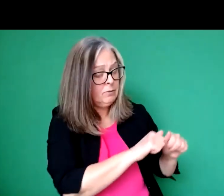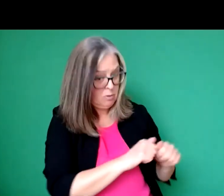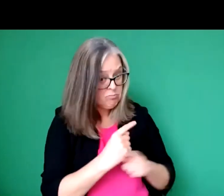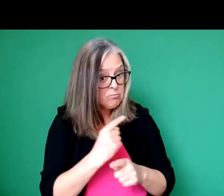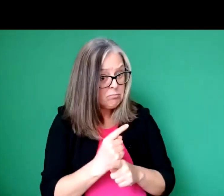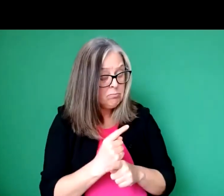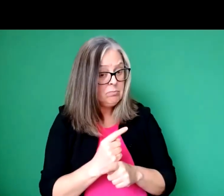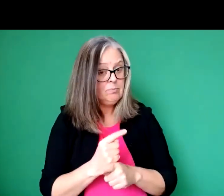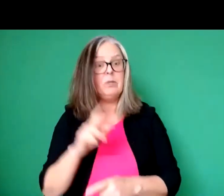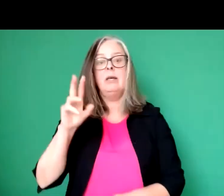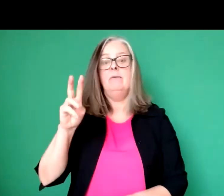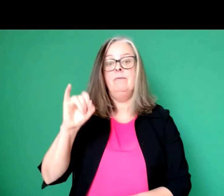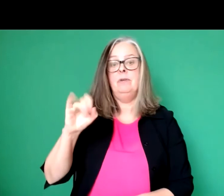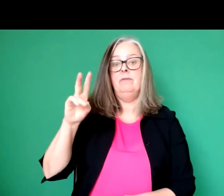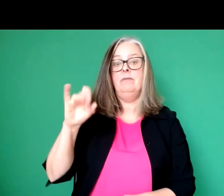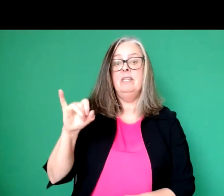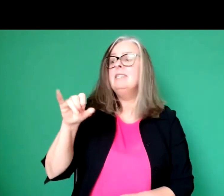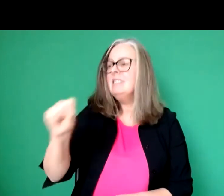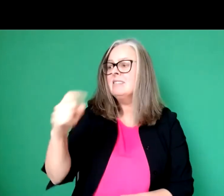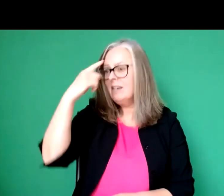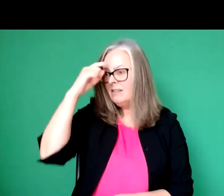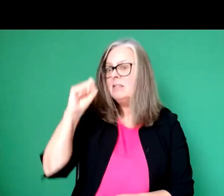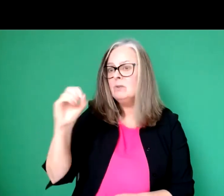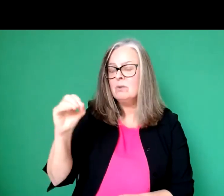harkens back to what you both have said about the training if the dog is demonstrating